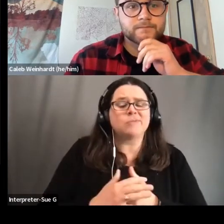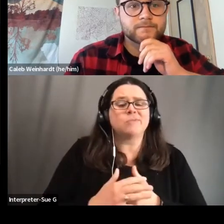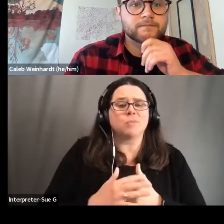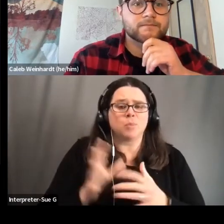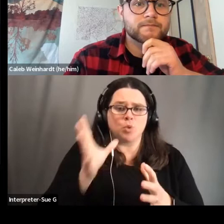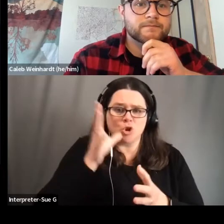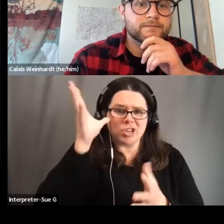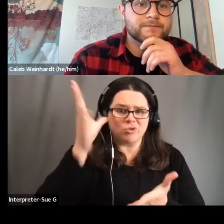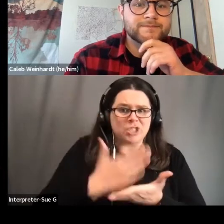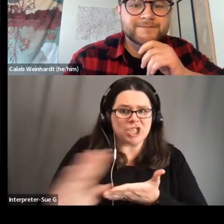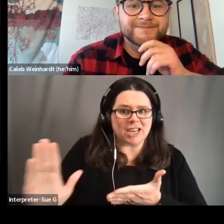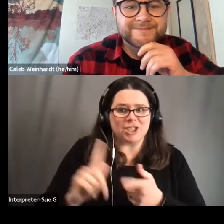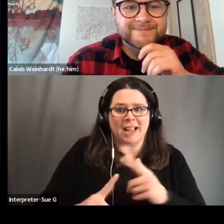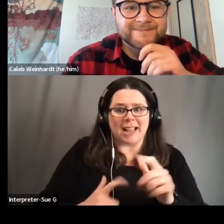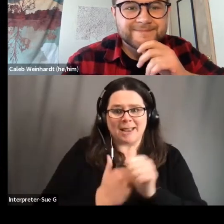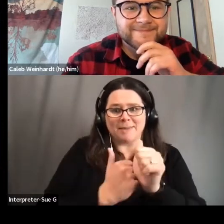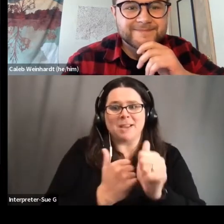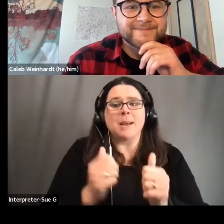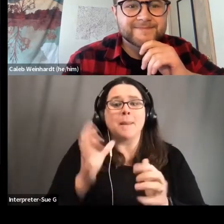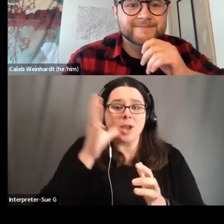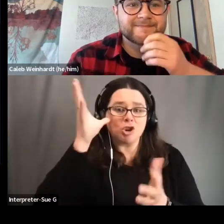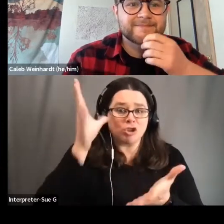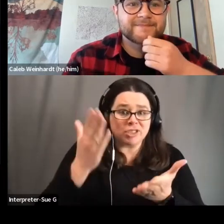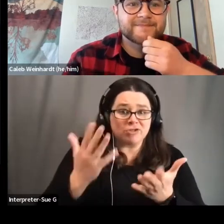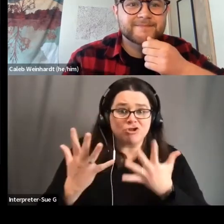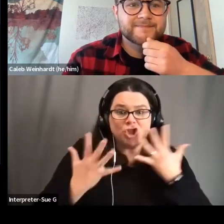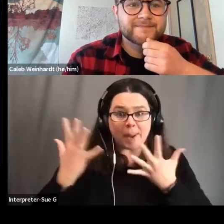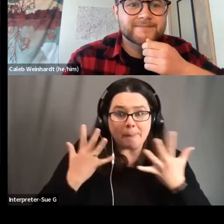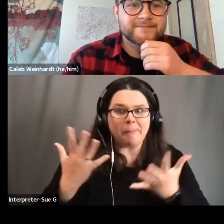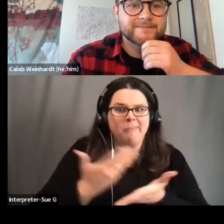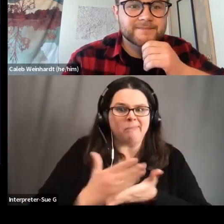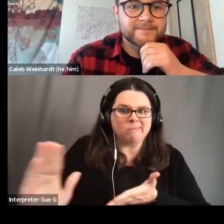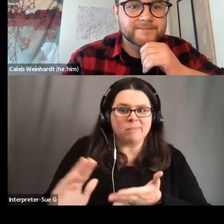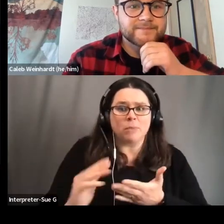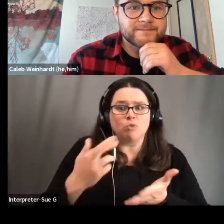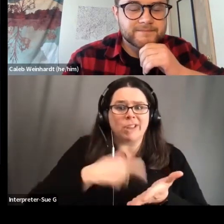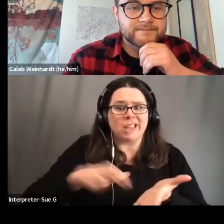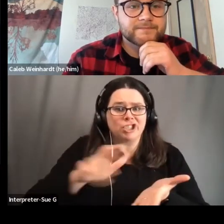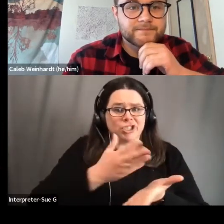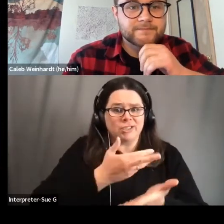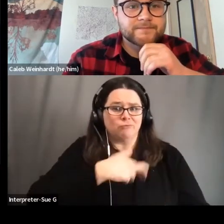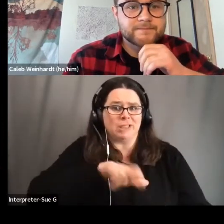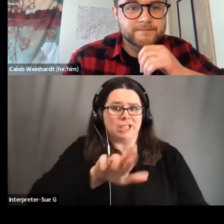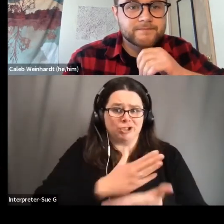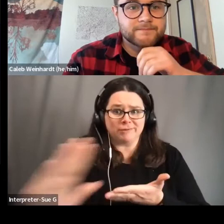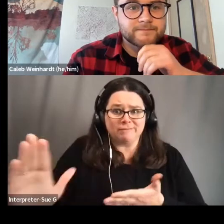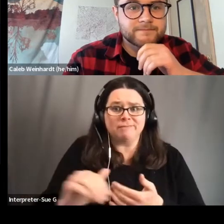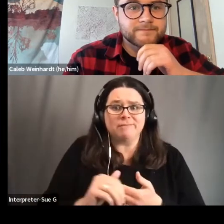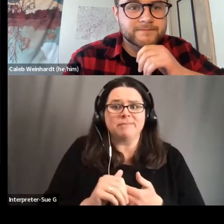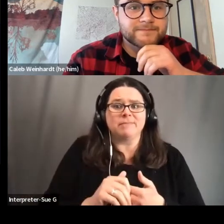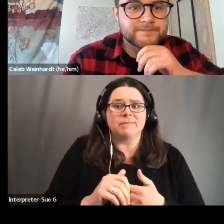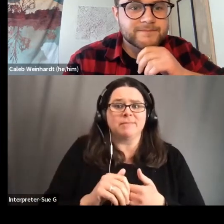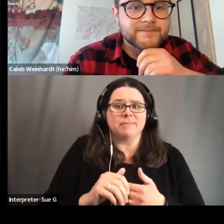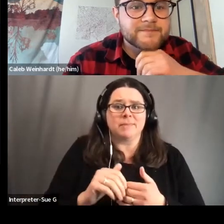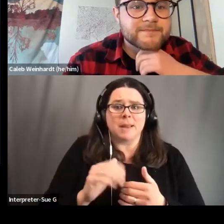and I'm not gonna be able to keep up. Shaming by parents, religious exclusion, spiritual abuse, invalidation, body shame.